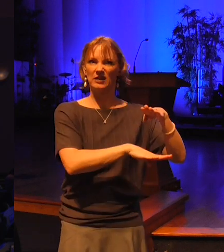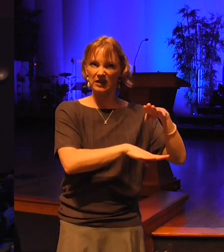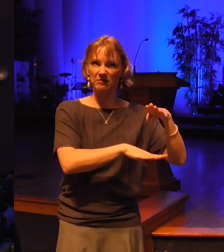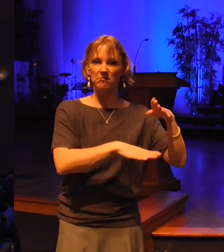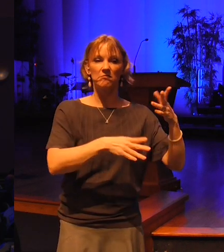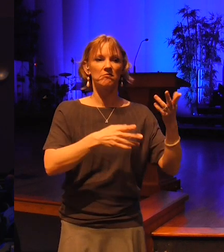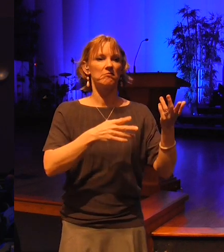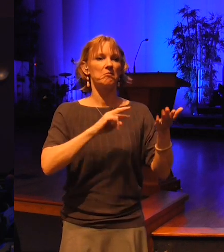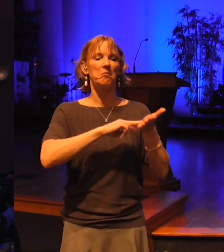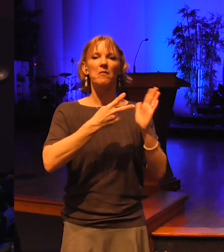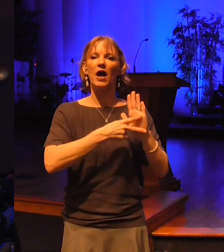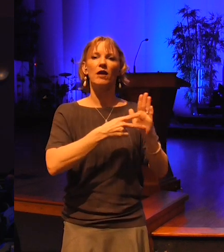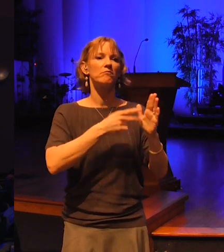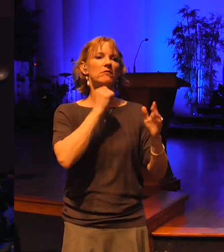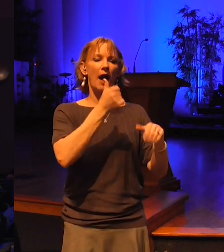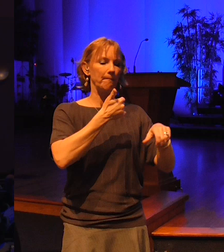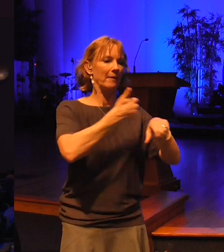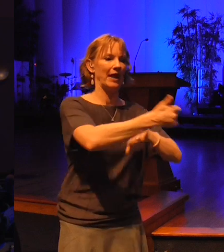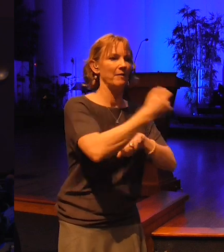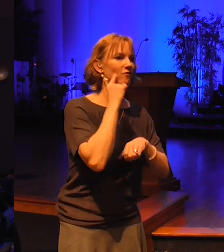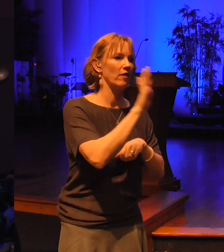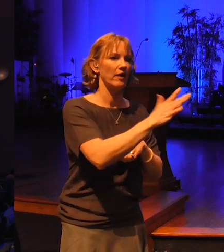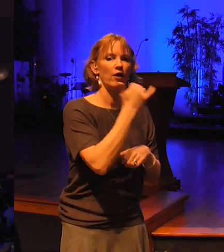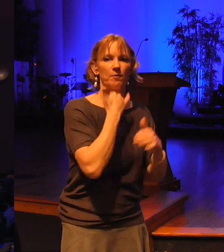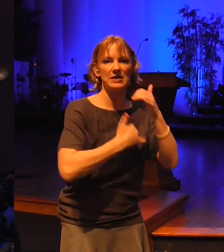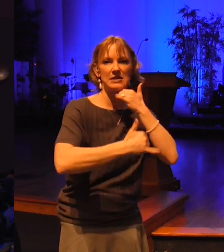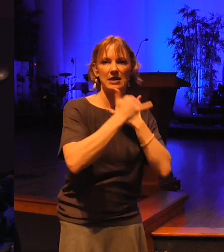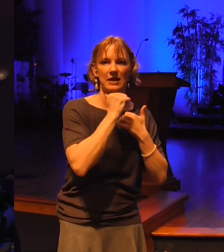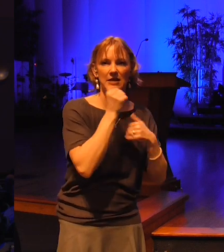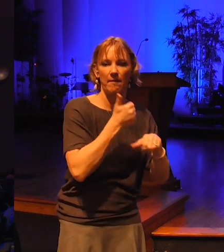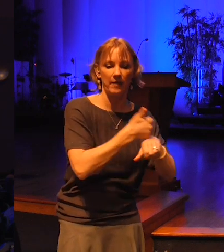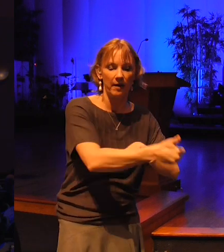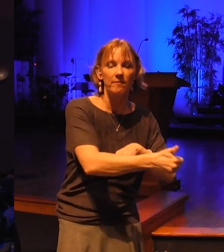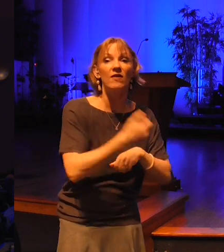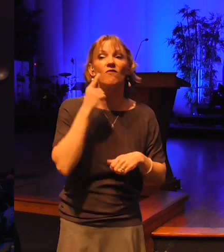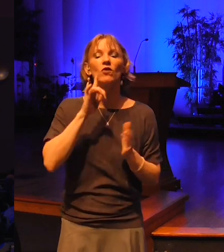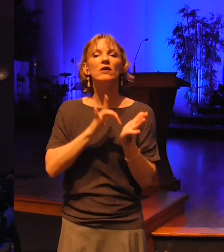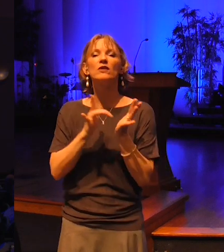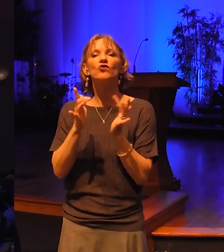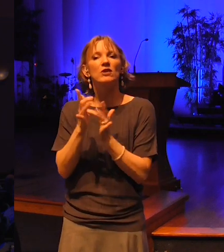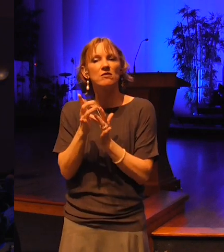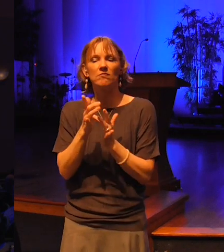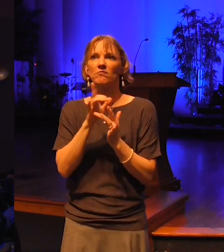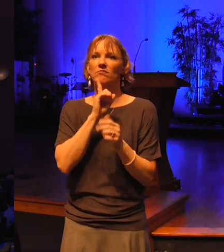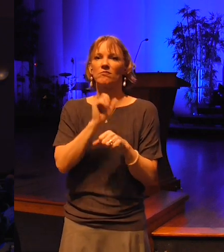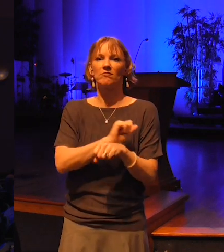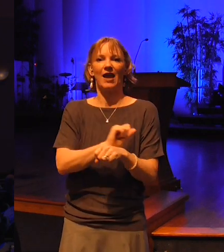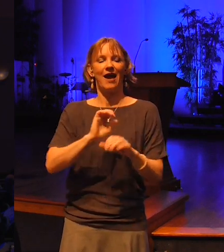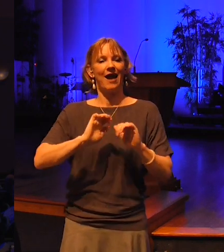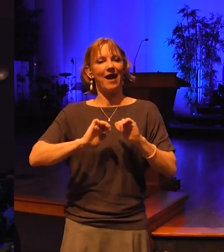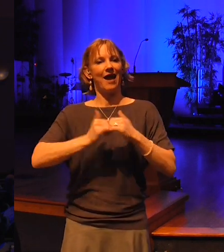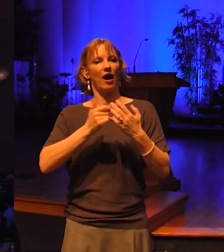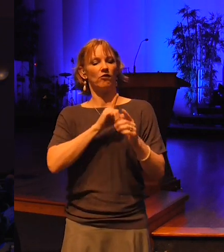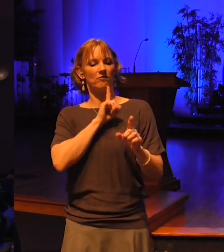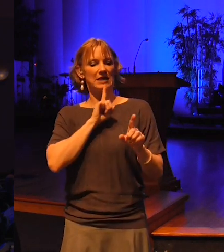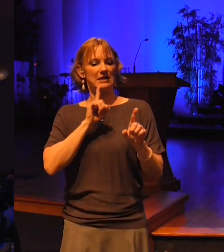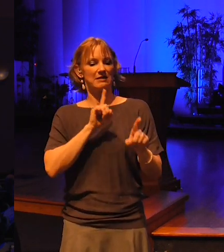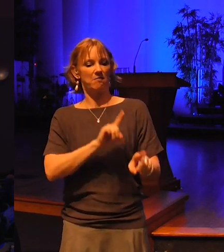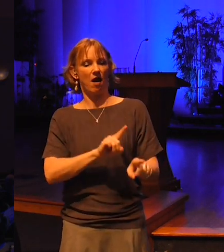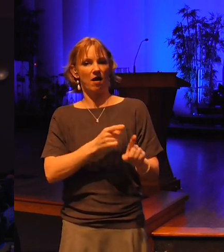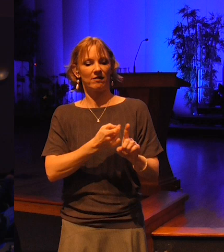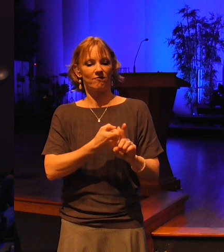someone for their mistakes but for Jesus it was really how to respond from the spirit in the midst